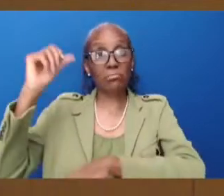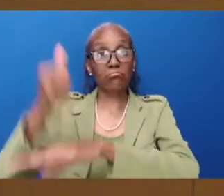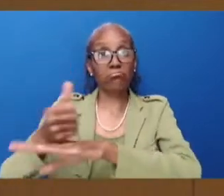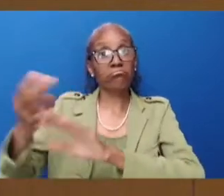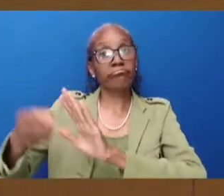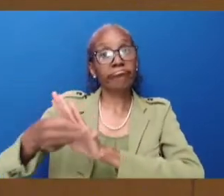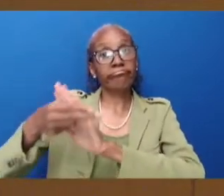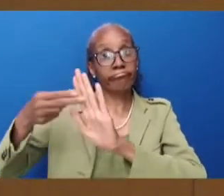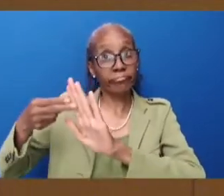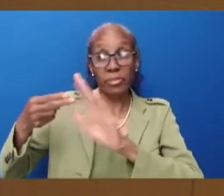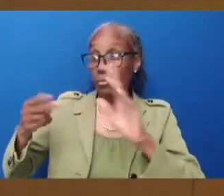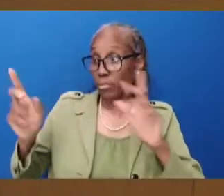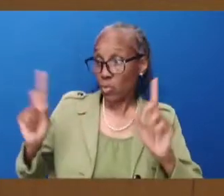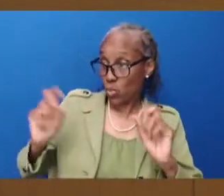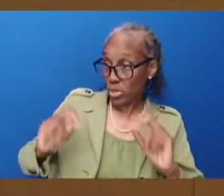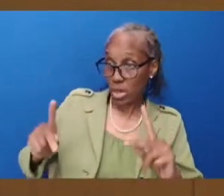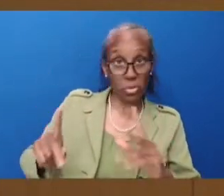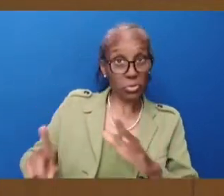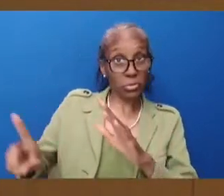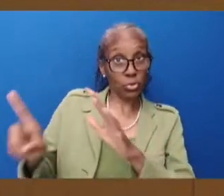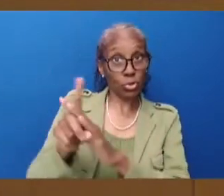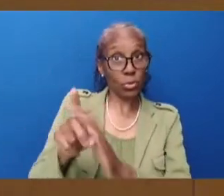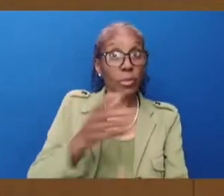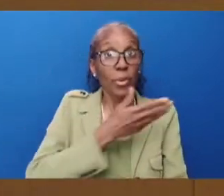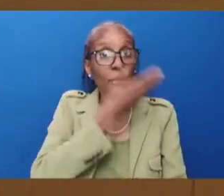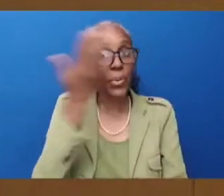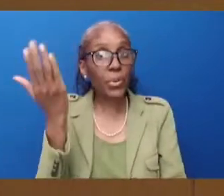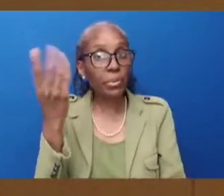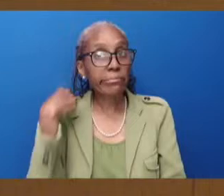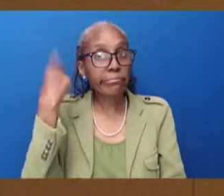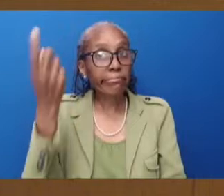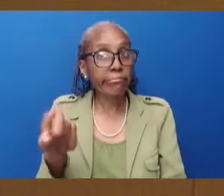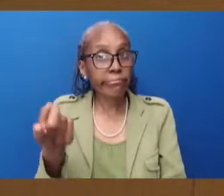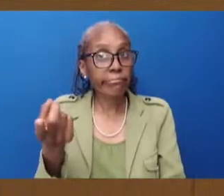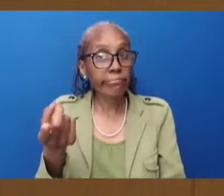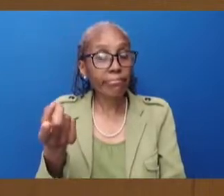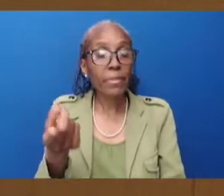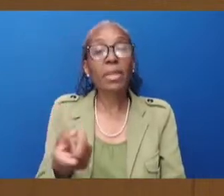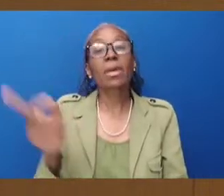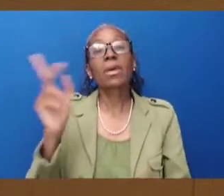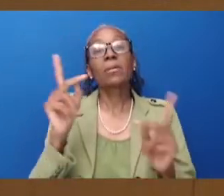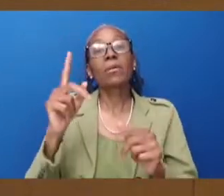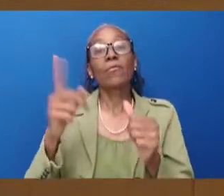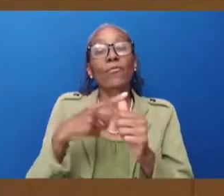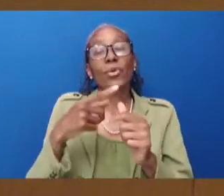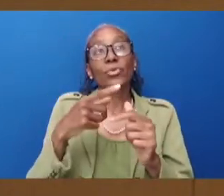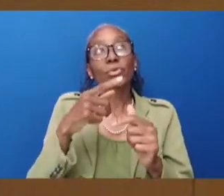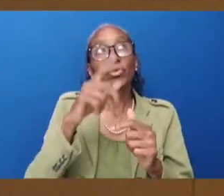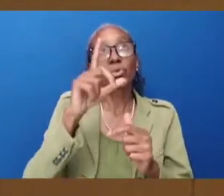OPPORTUNITY, BUT THE OPPORTUNITY